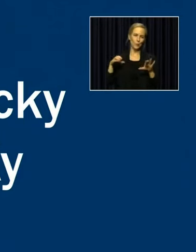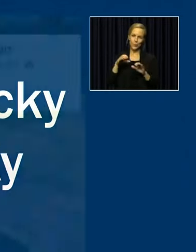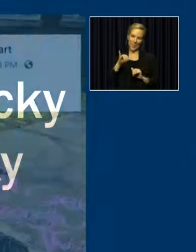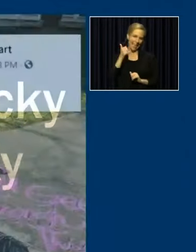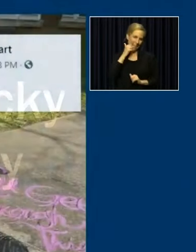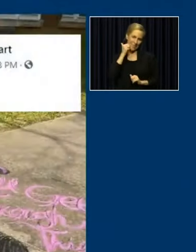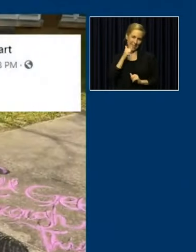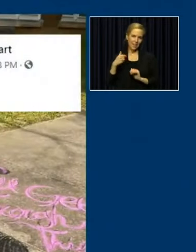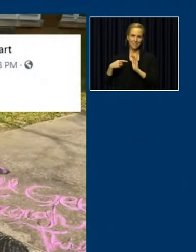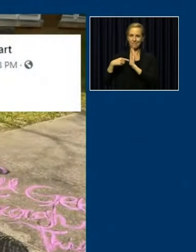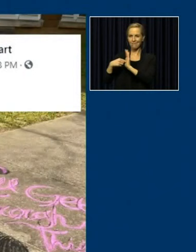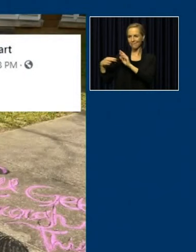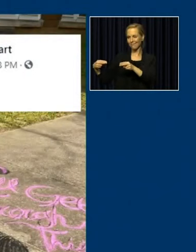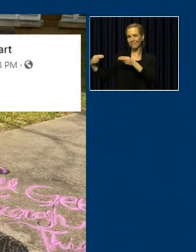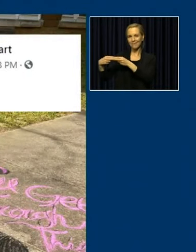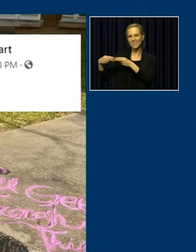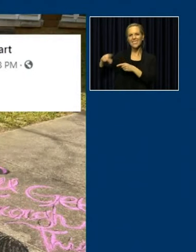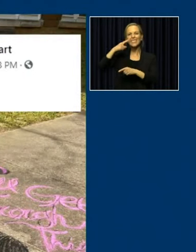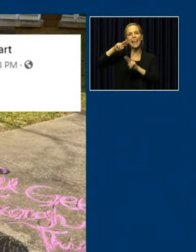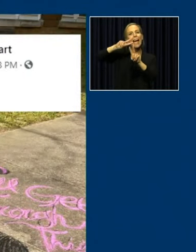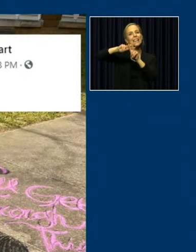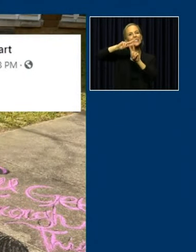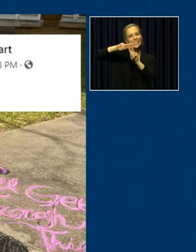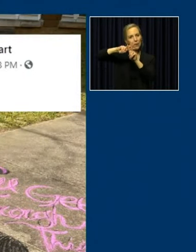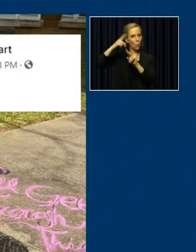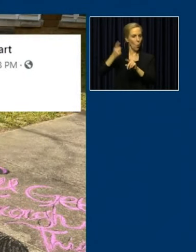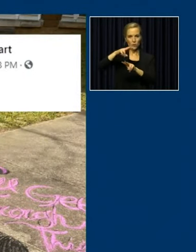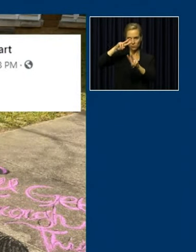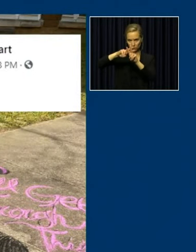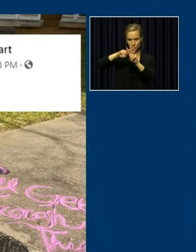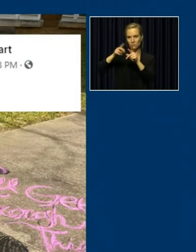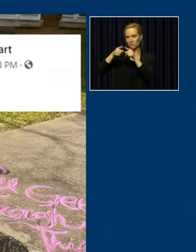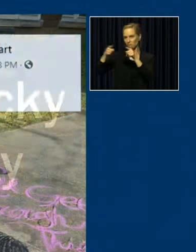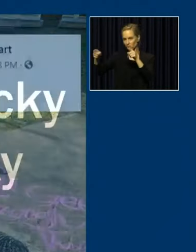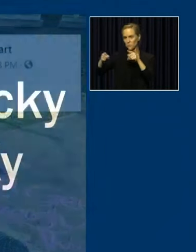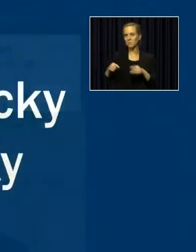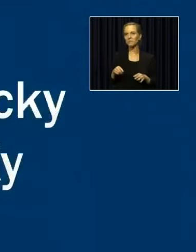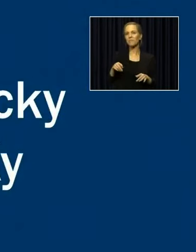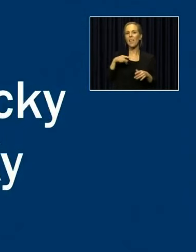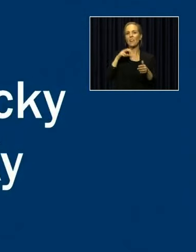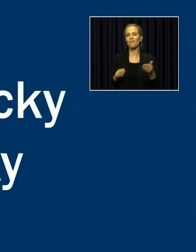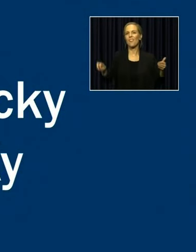HERE'S JUST THAT MOMENT WHERE WE CAN TRY TO LOOK AT WHAT